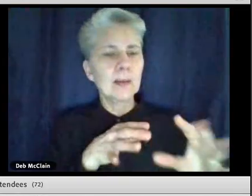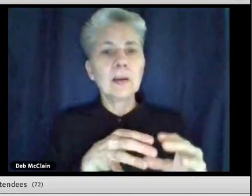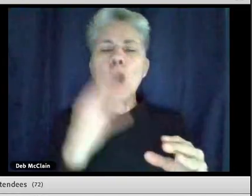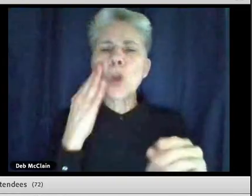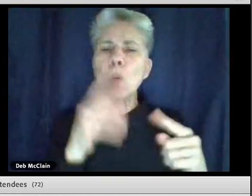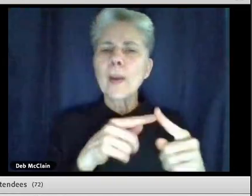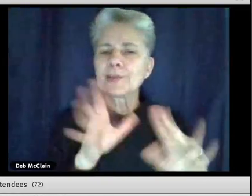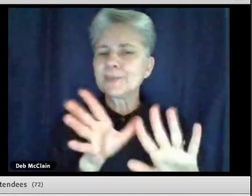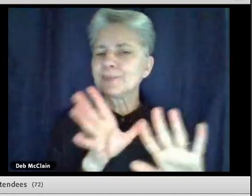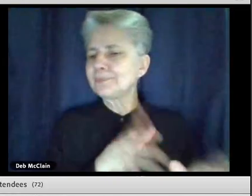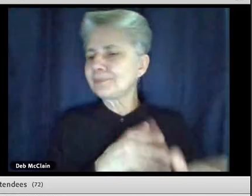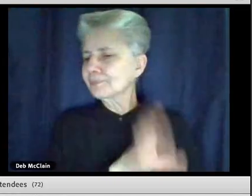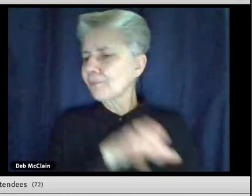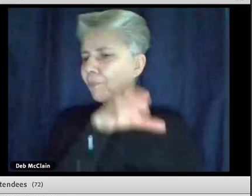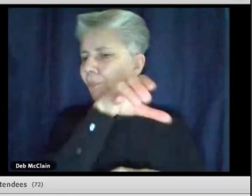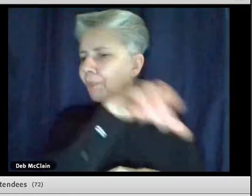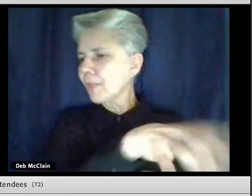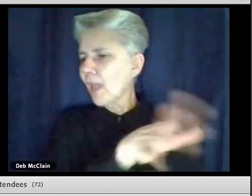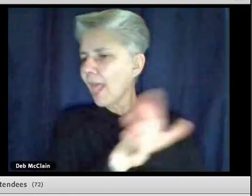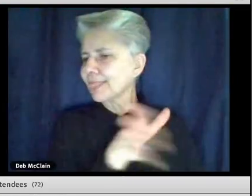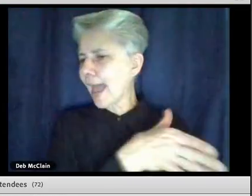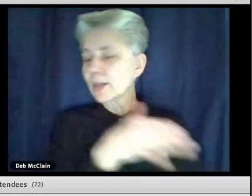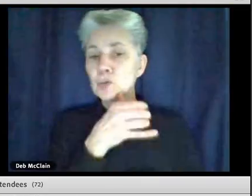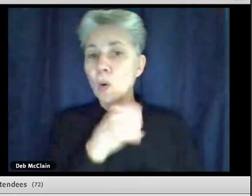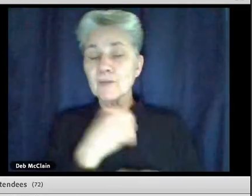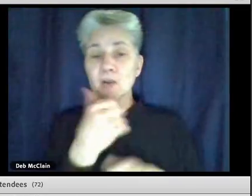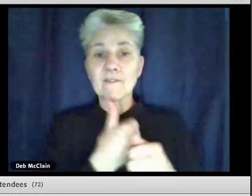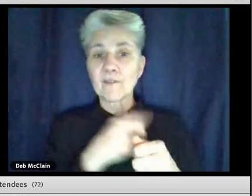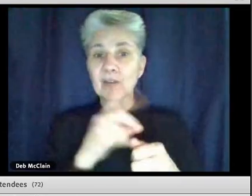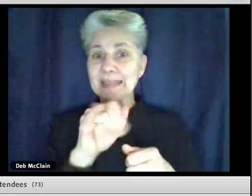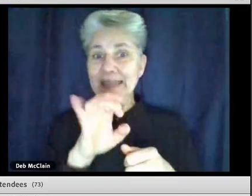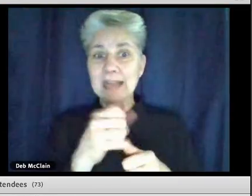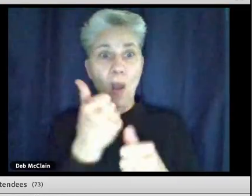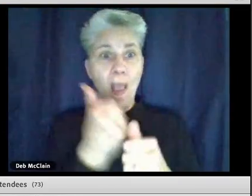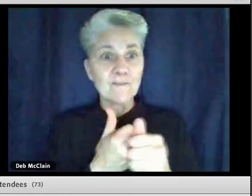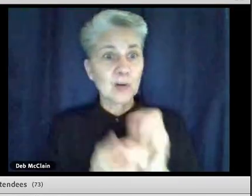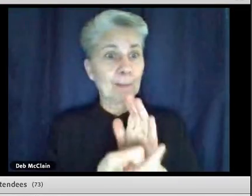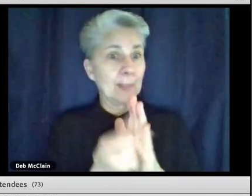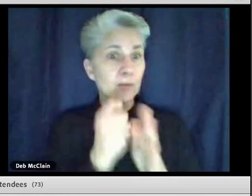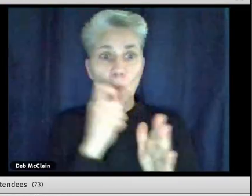every 5 seconds, right? Know when to walk away. You know, think about --